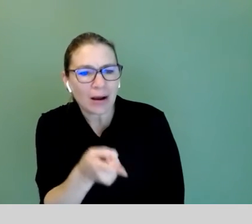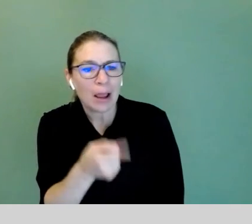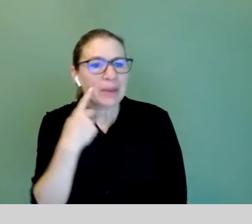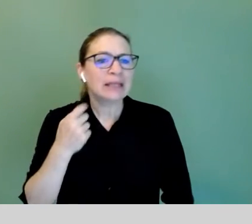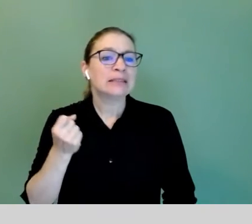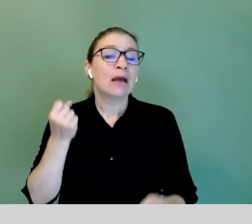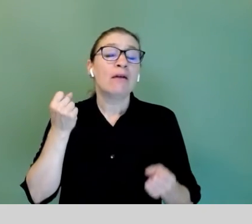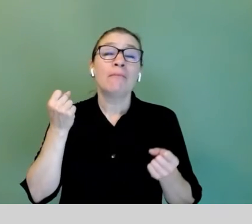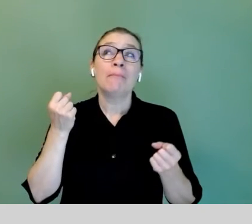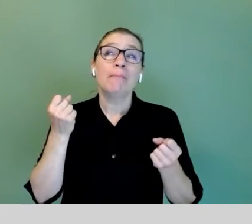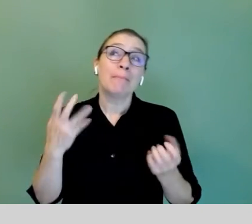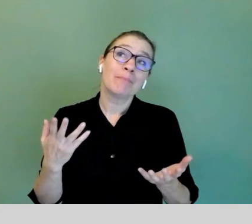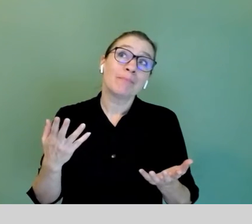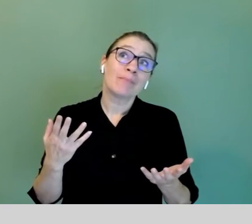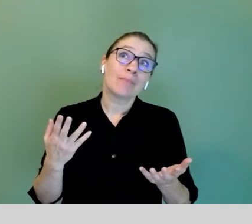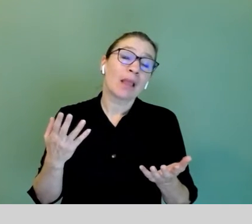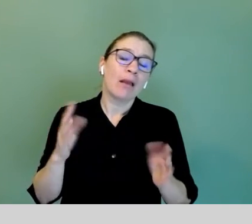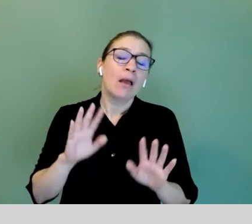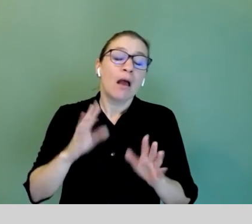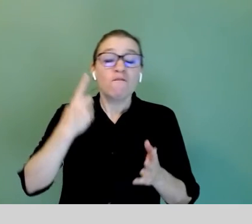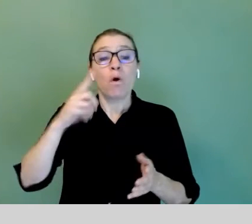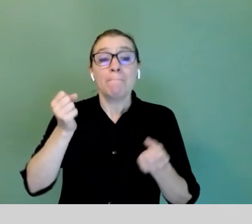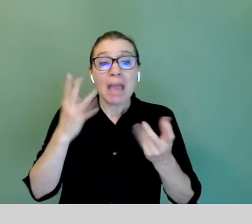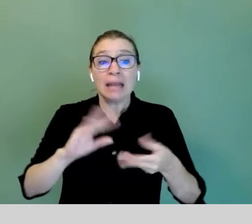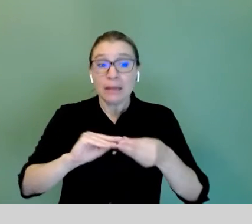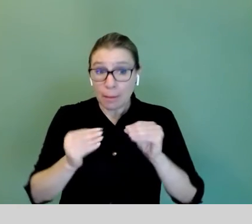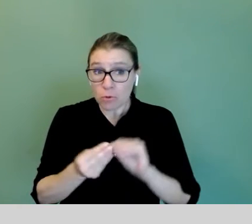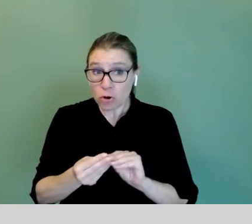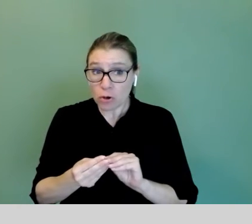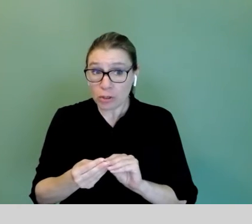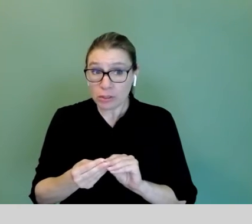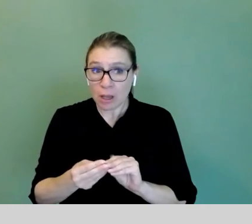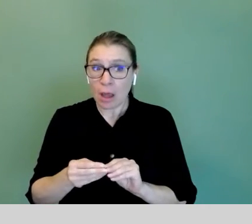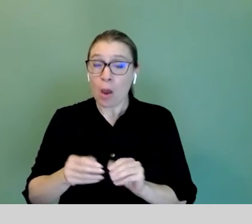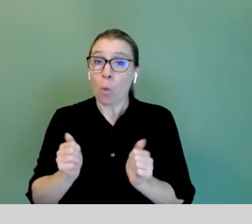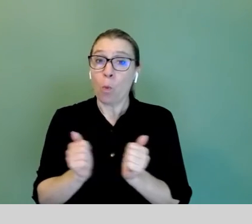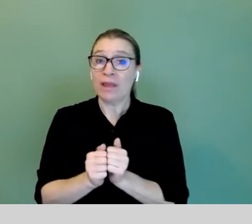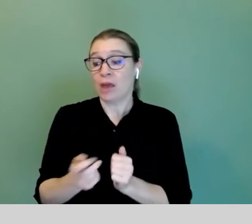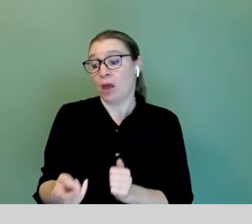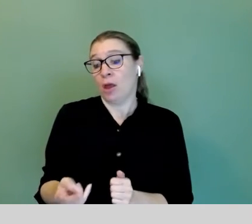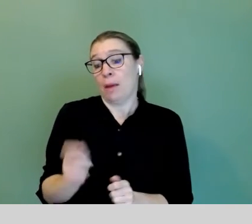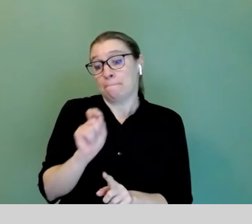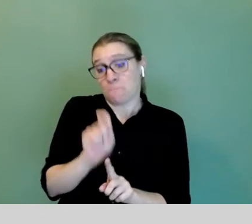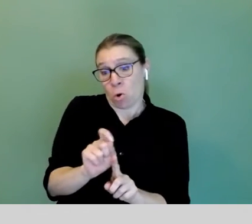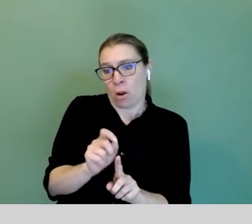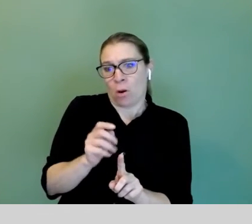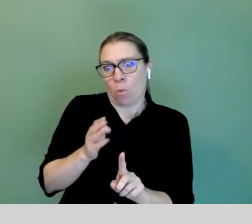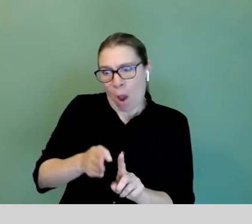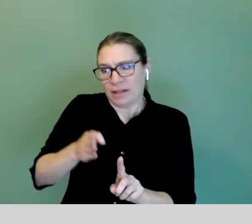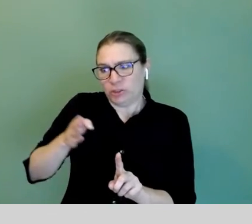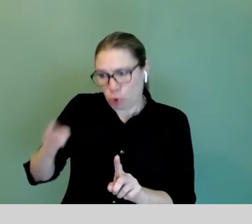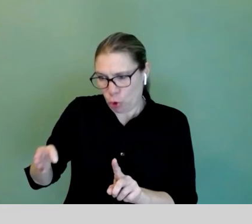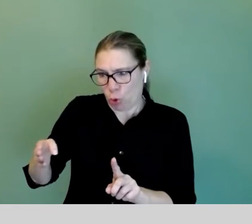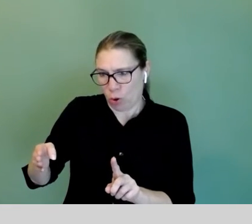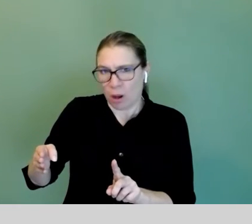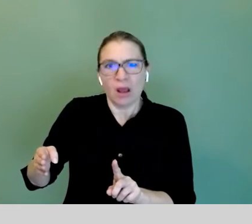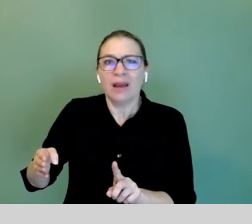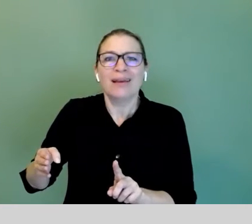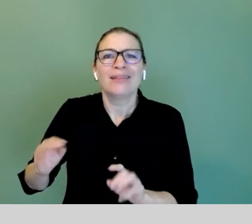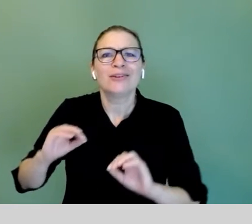because actually, for many numbers that with two decimal places, as we humans understand them,